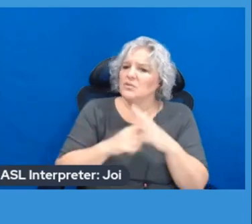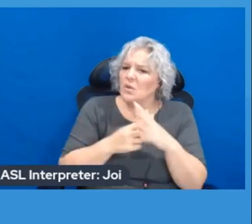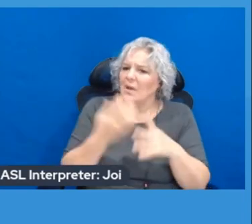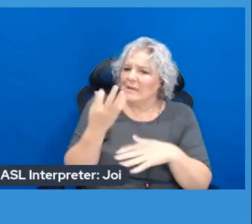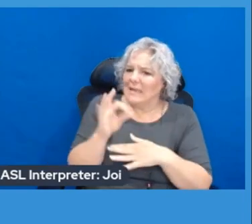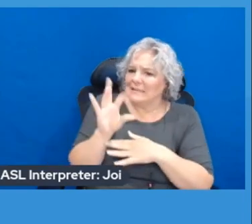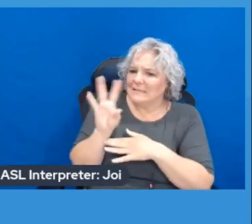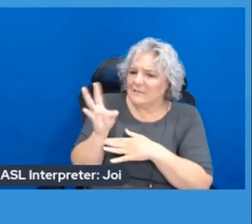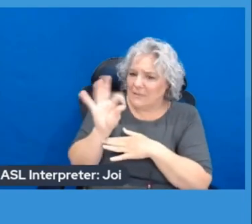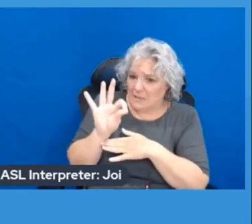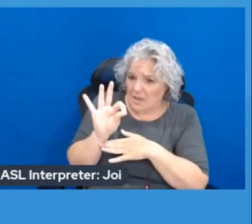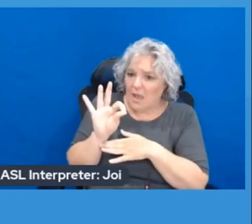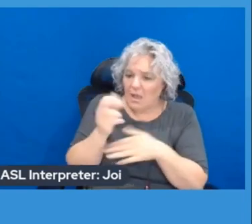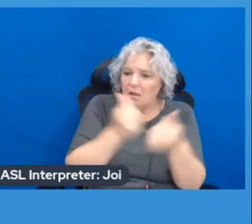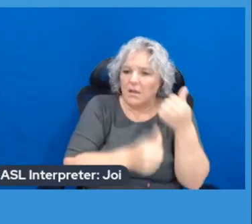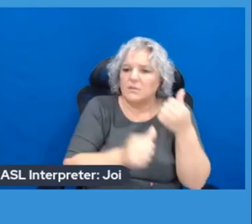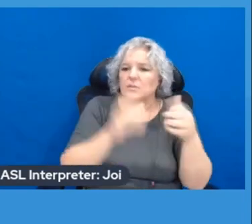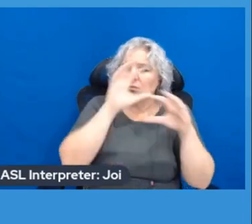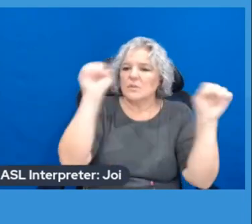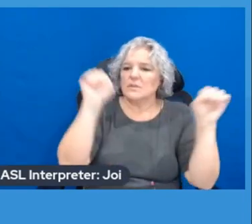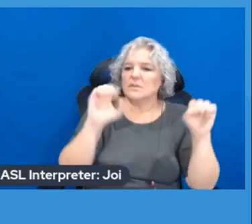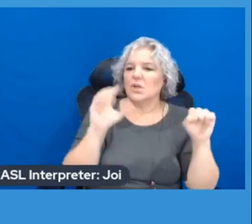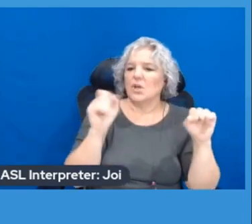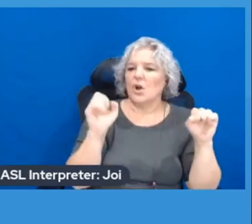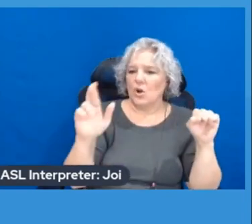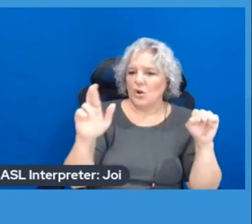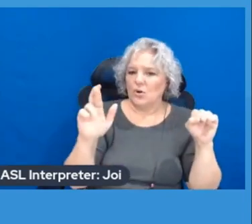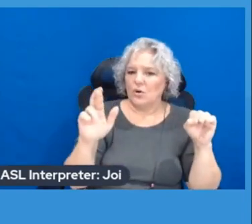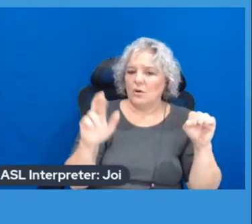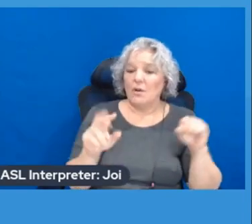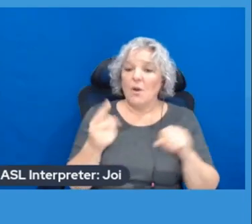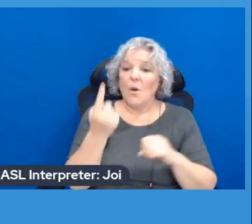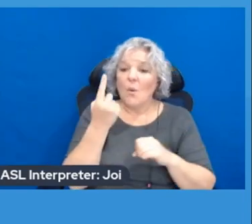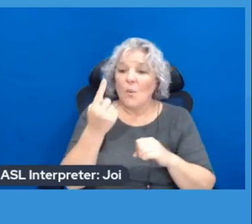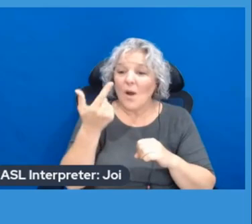under president Carter. A gallon of gas was 40 cents,